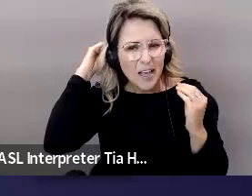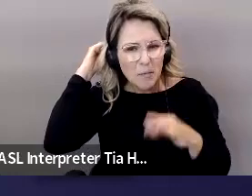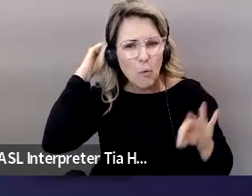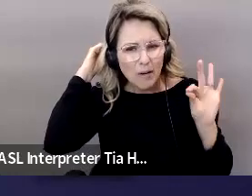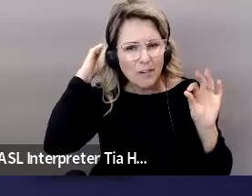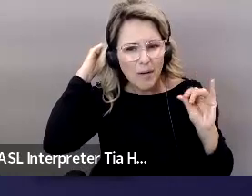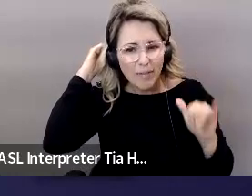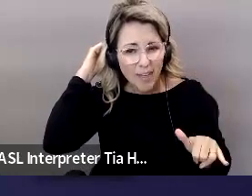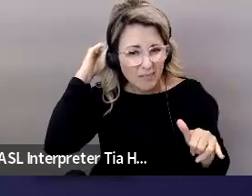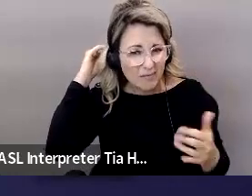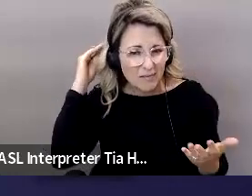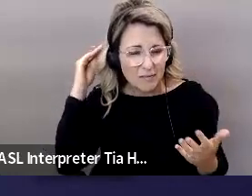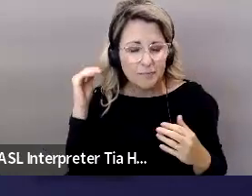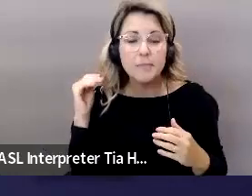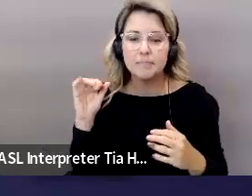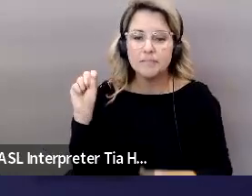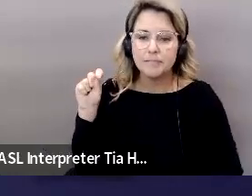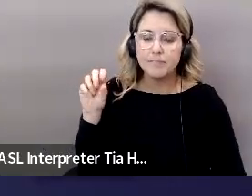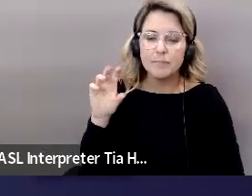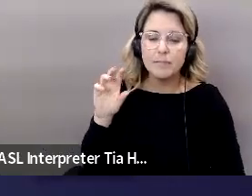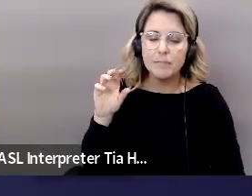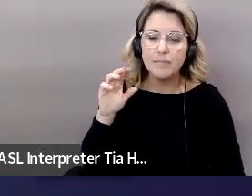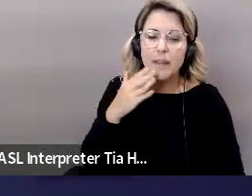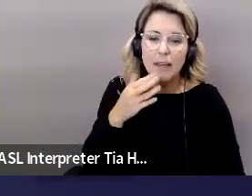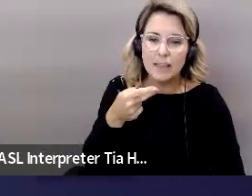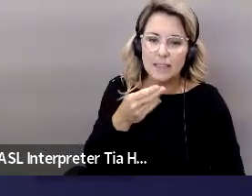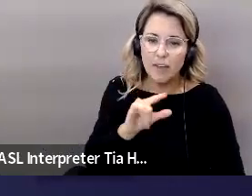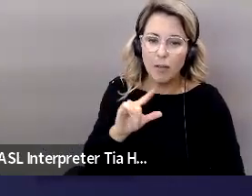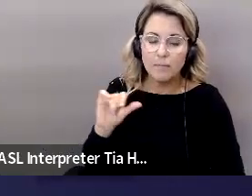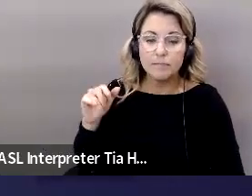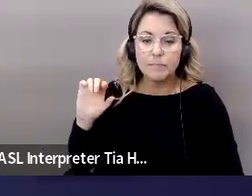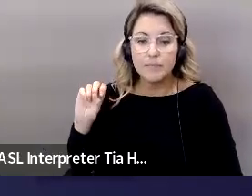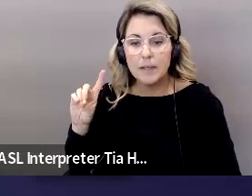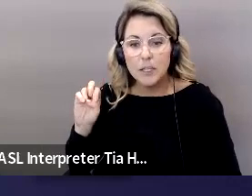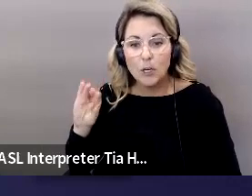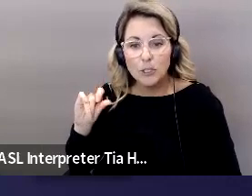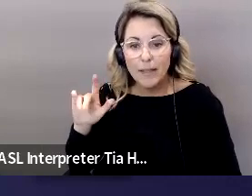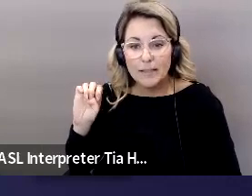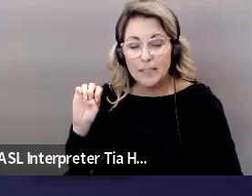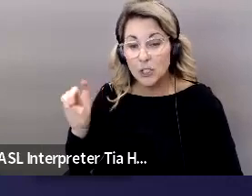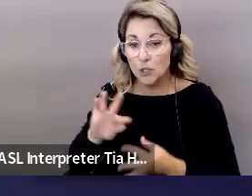Dr. Leslie: Yeah, thanks Phil. Yeah when you first mentioned to me reviewing some of the